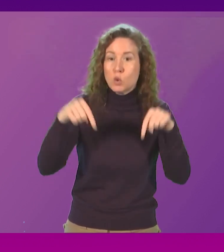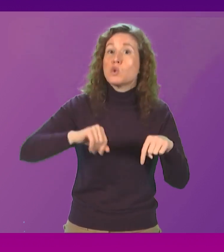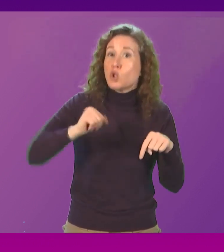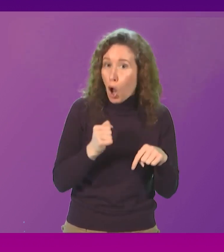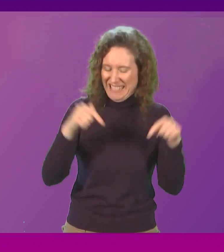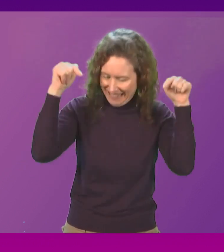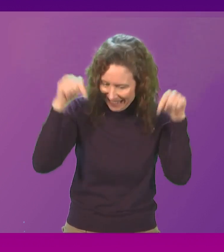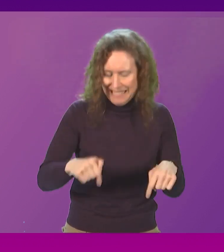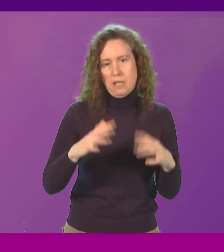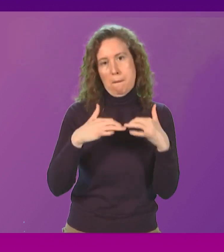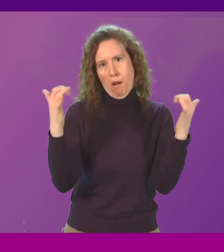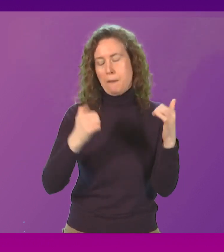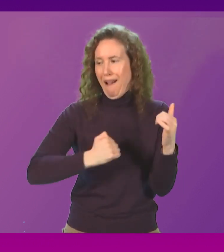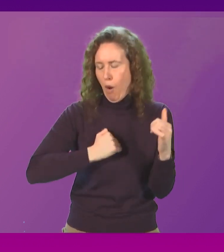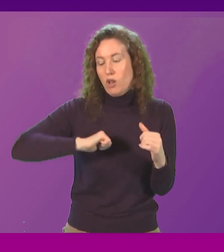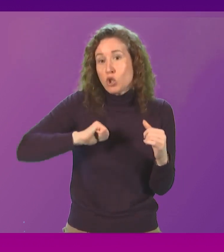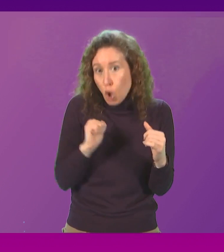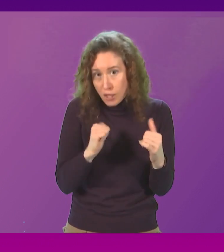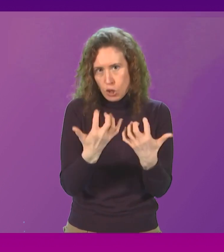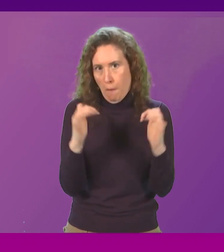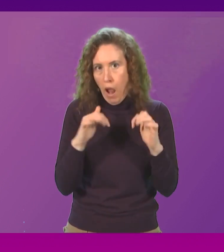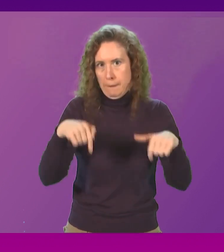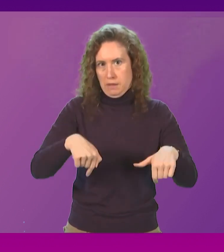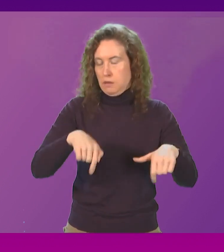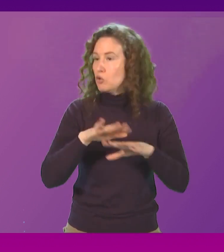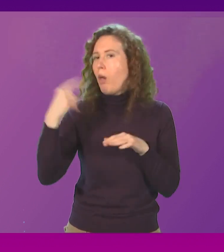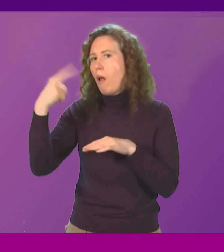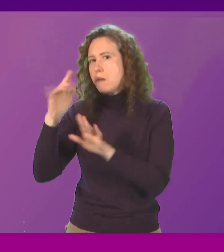It is this one—our Scottish Parliament.